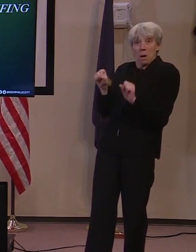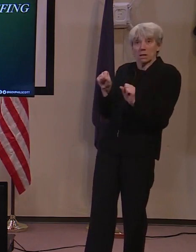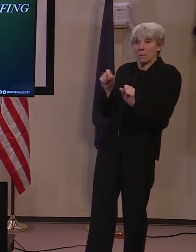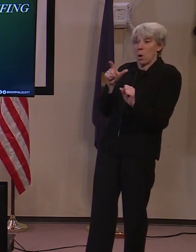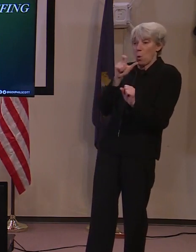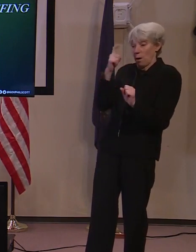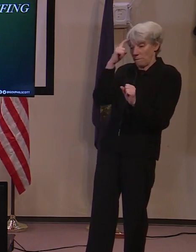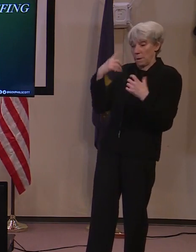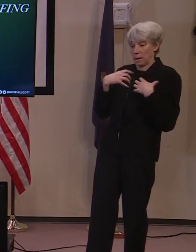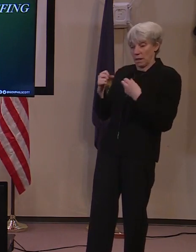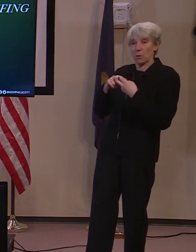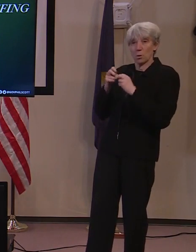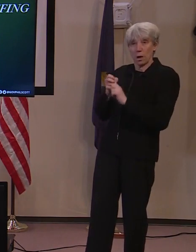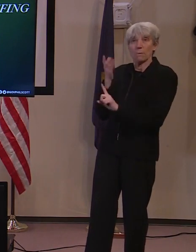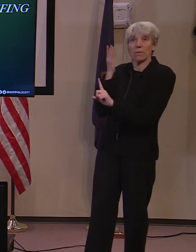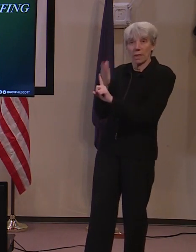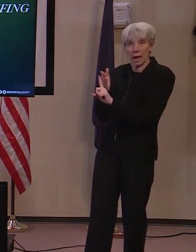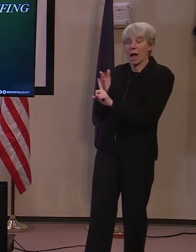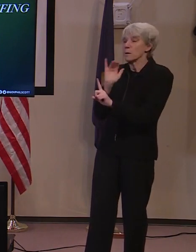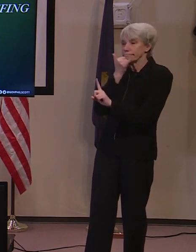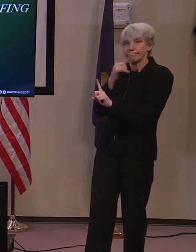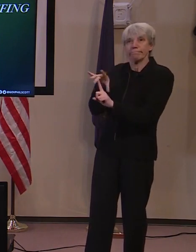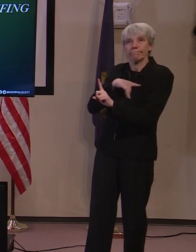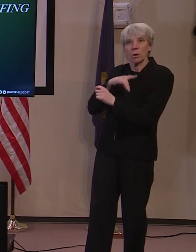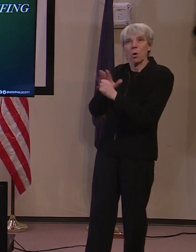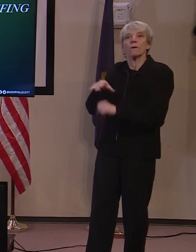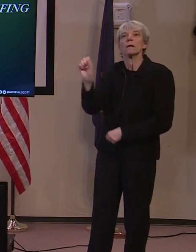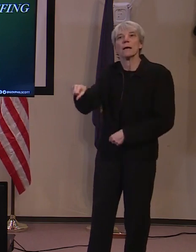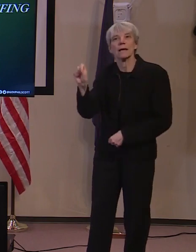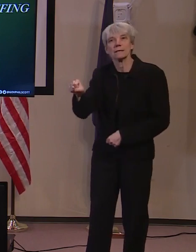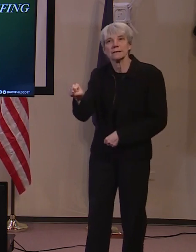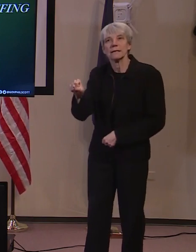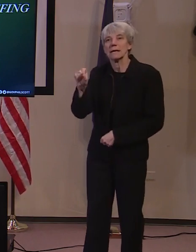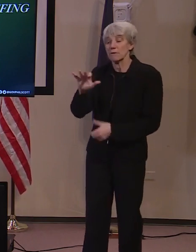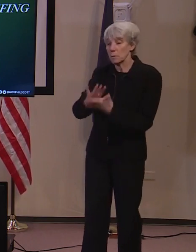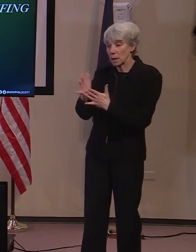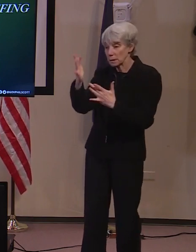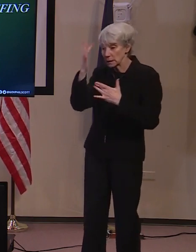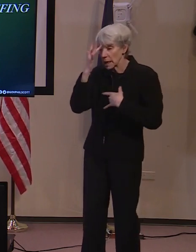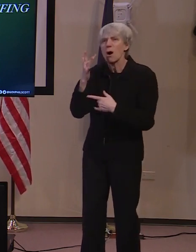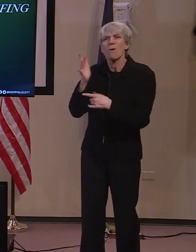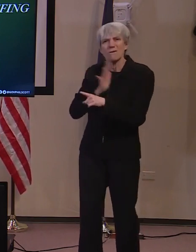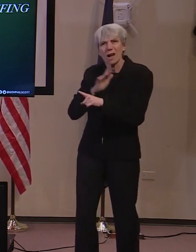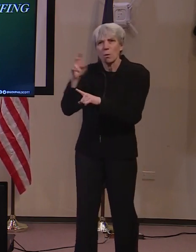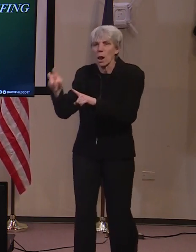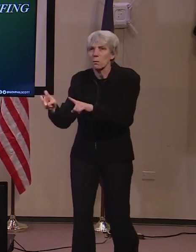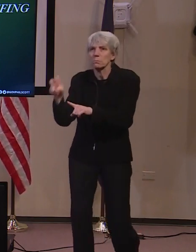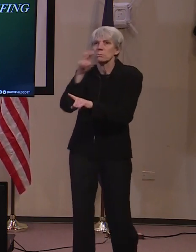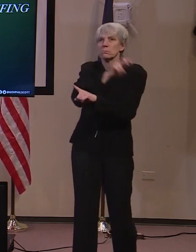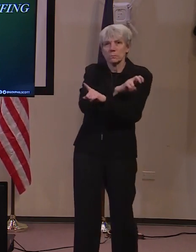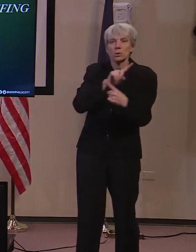covid, and if they need hospitalization because of covid, they are transferred